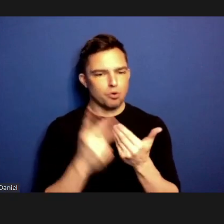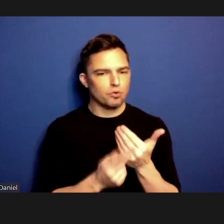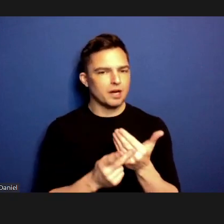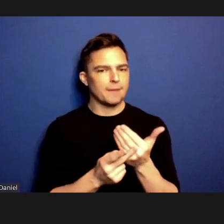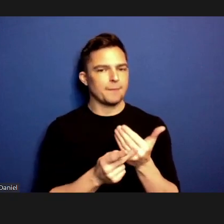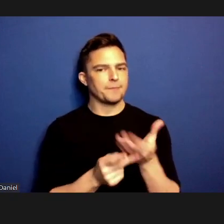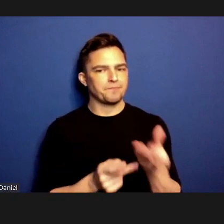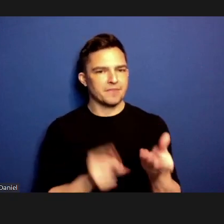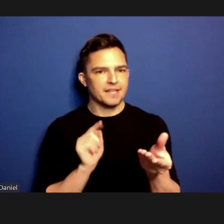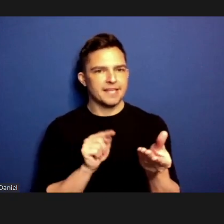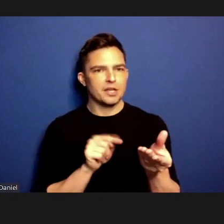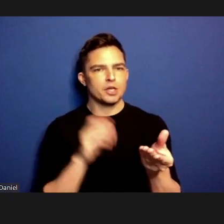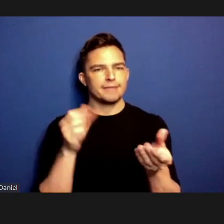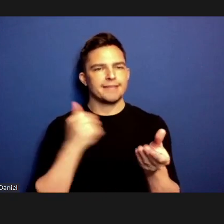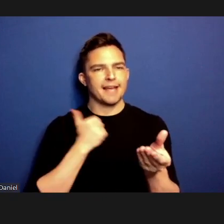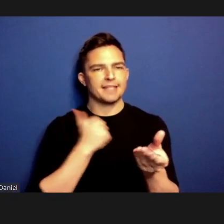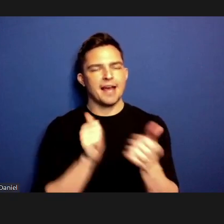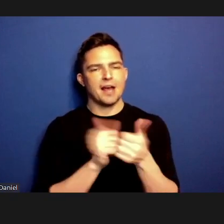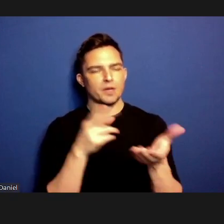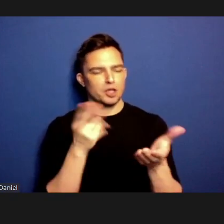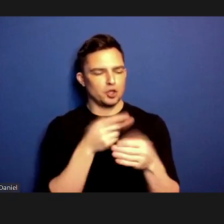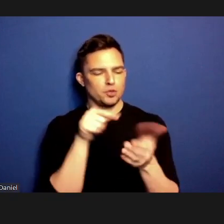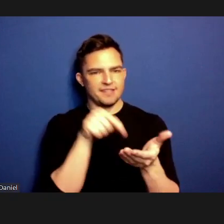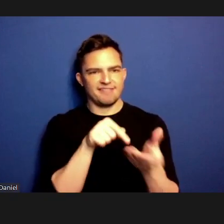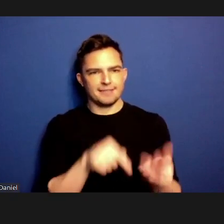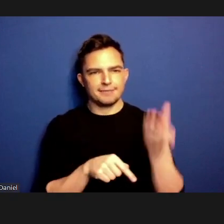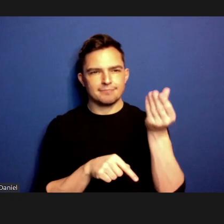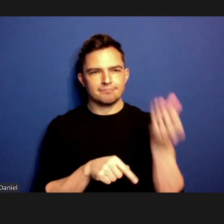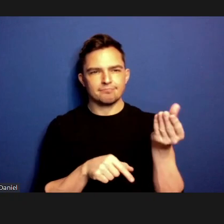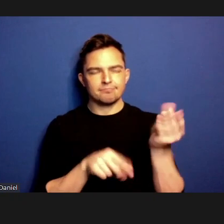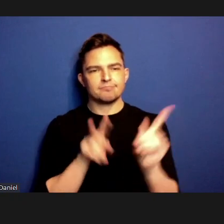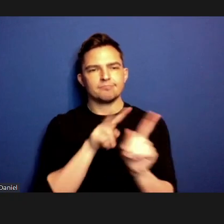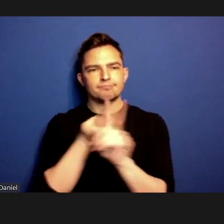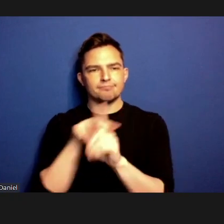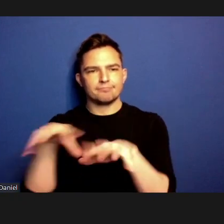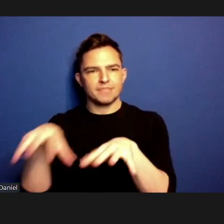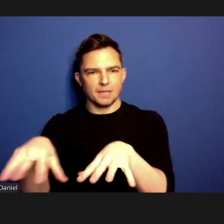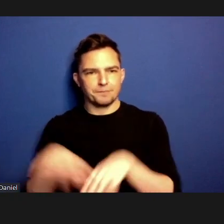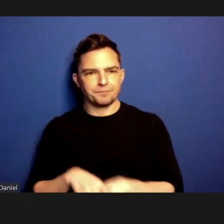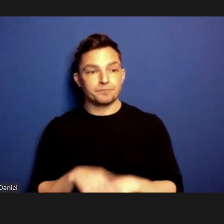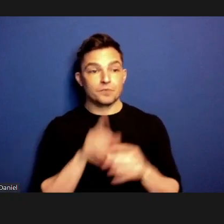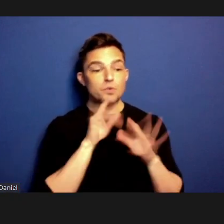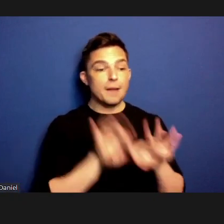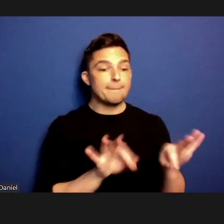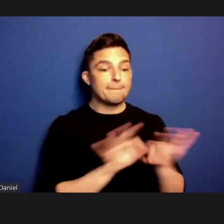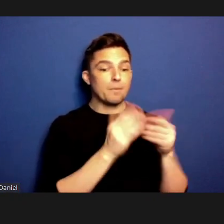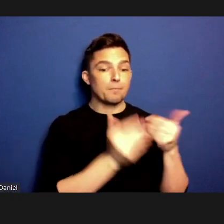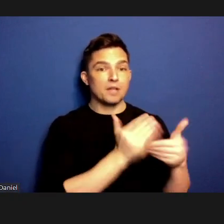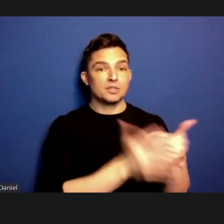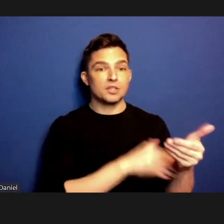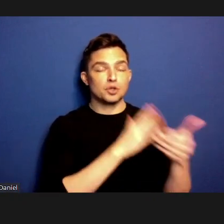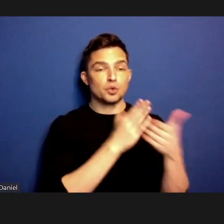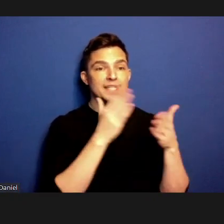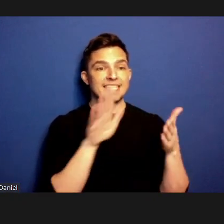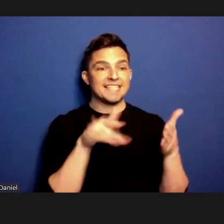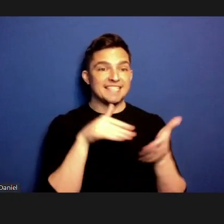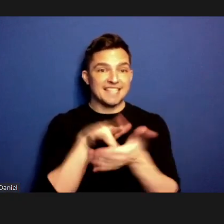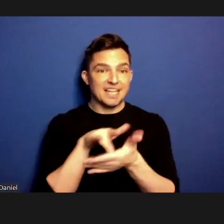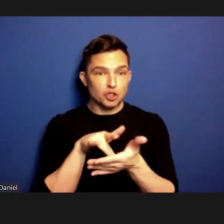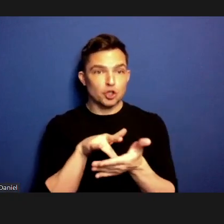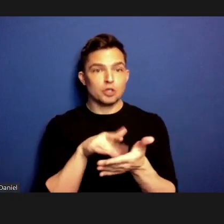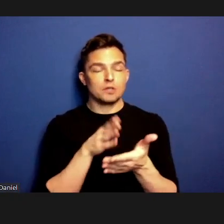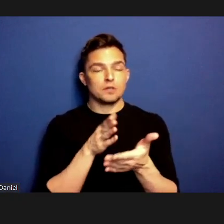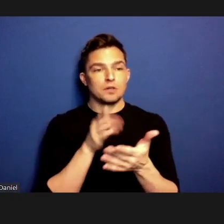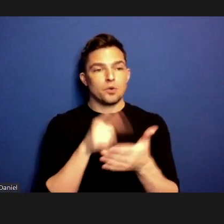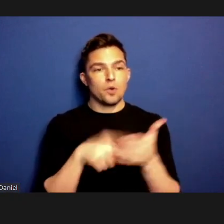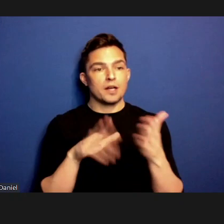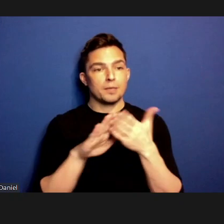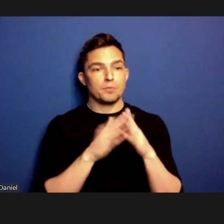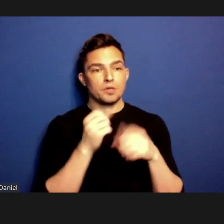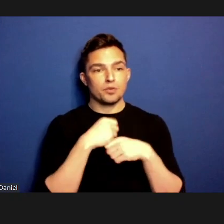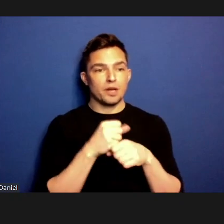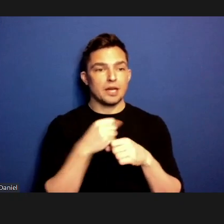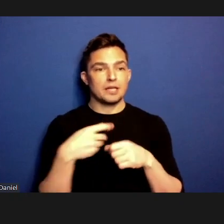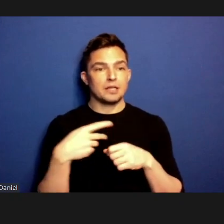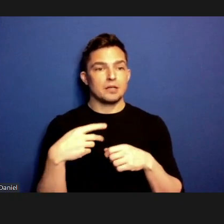Canada? And it's really an important process to centering what community-created protocols